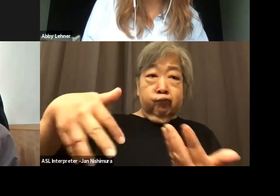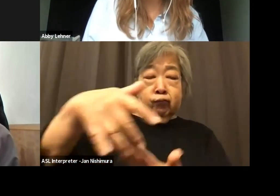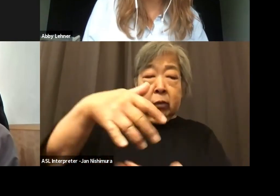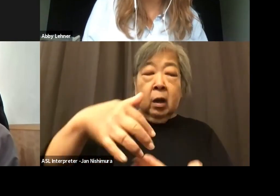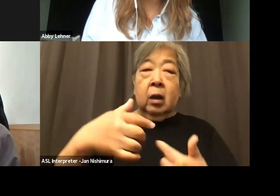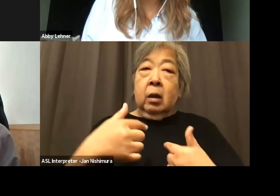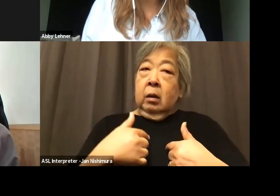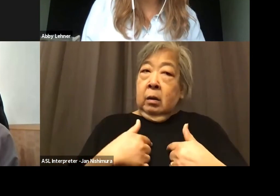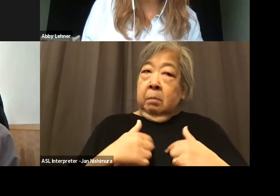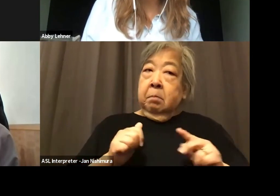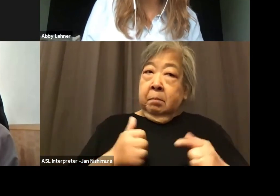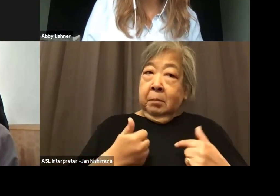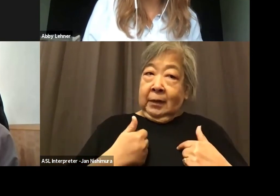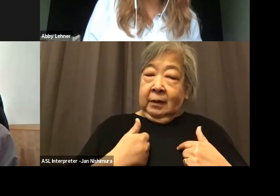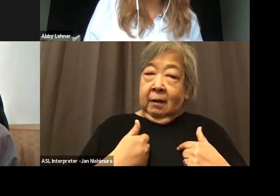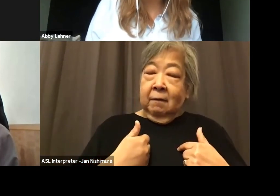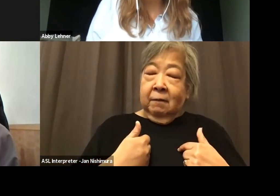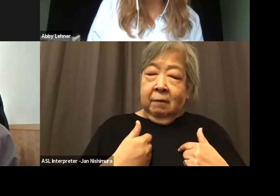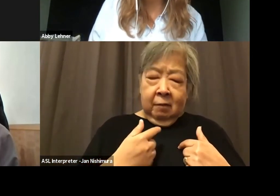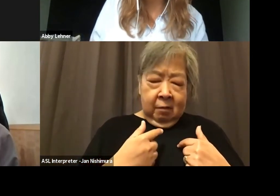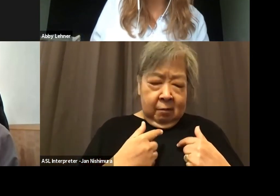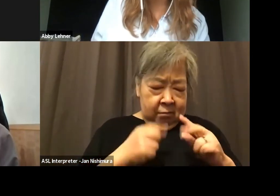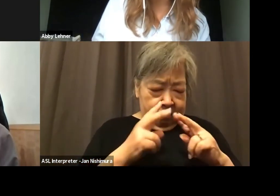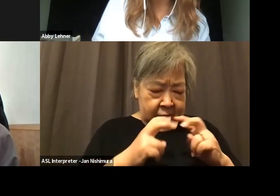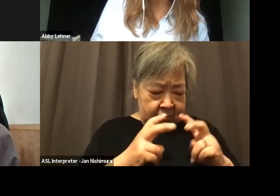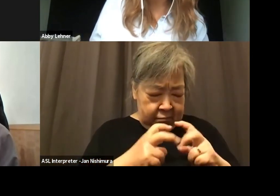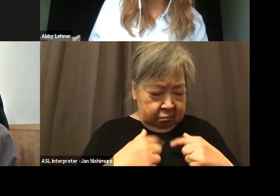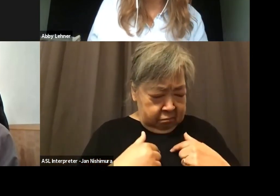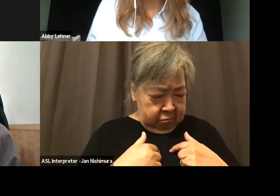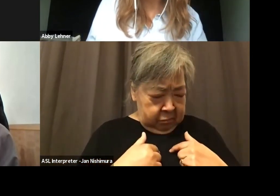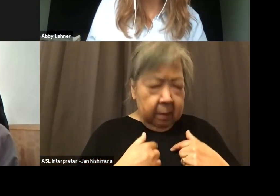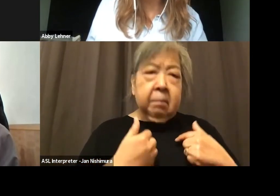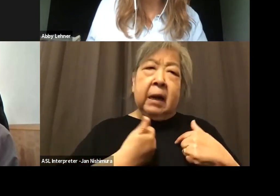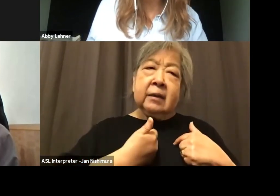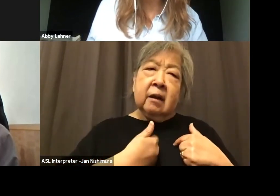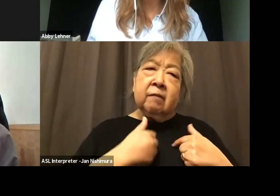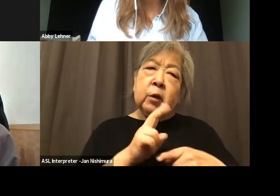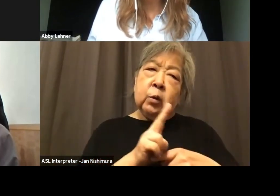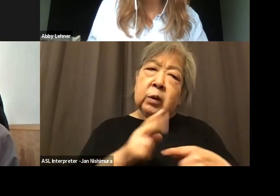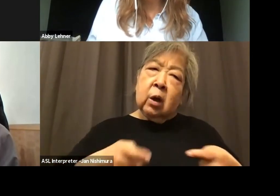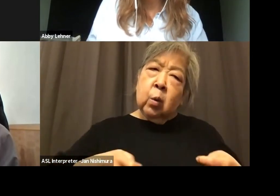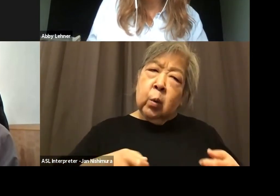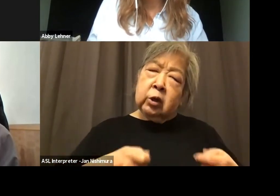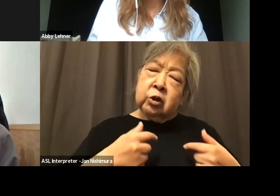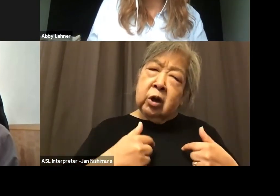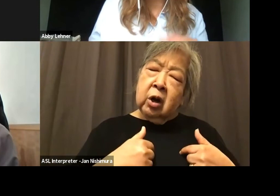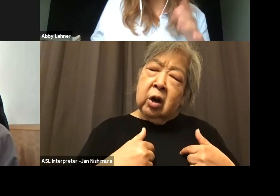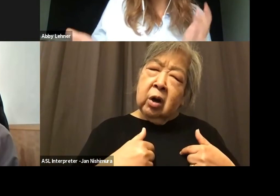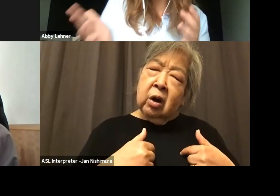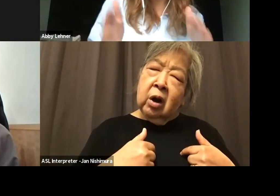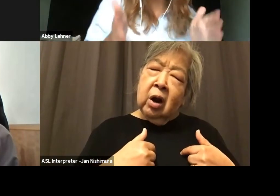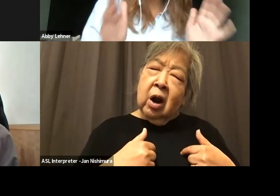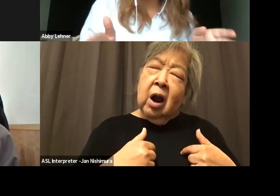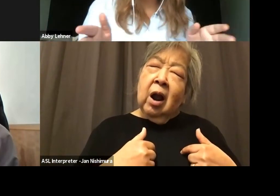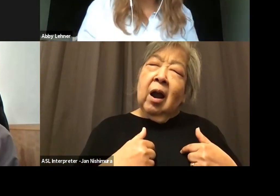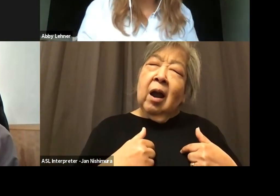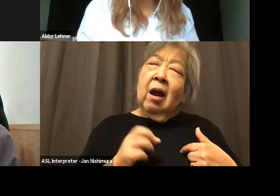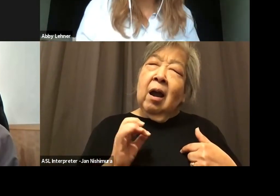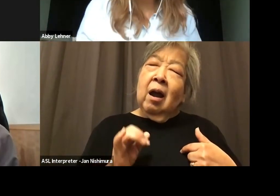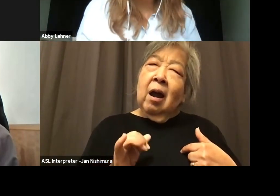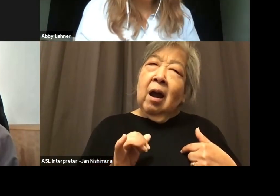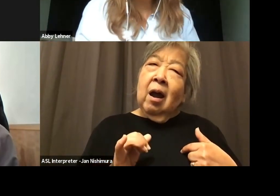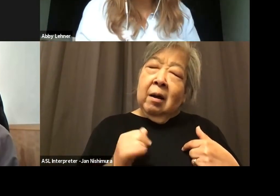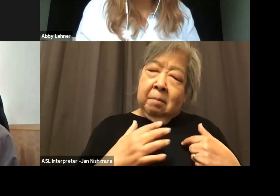have observed me as a person who uses a wheelchair can kind of be, it's more of a visible disability